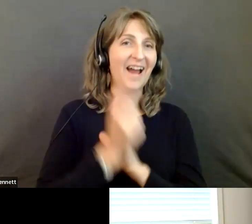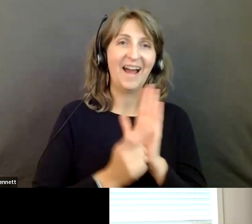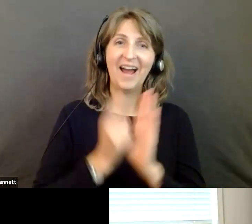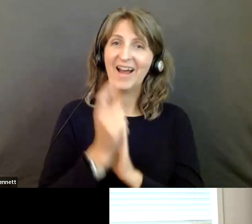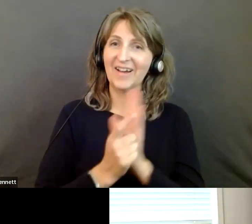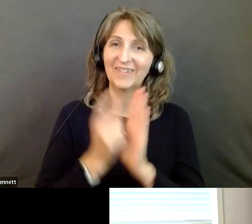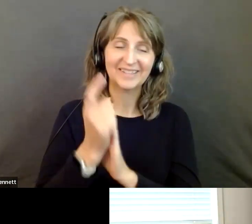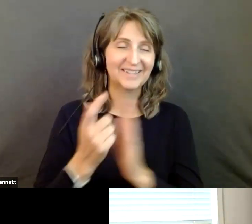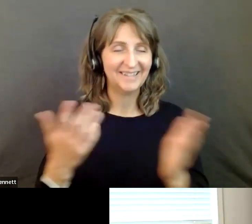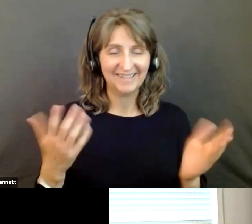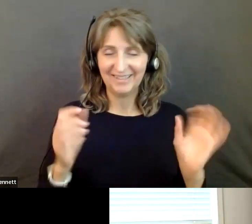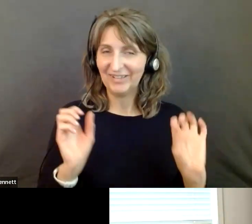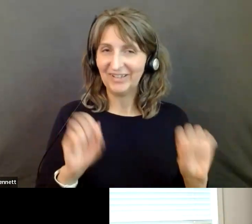We don't have enough time. But if Cool.